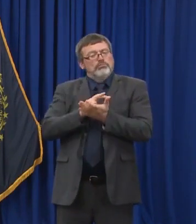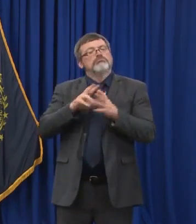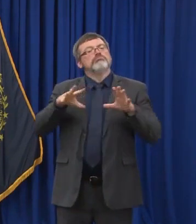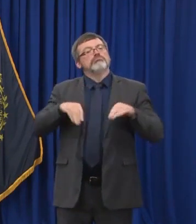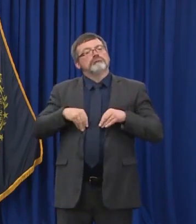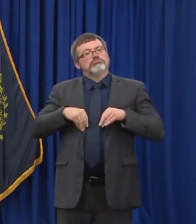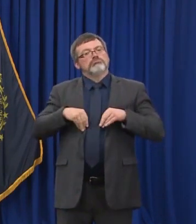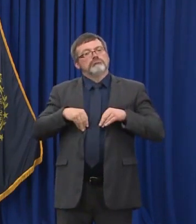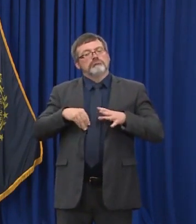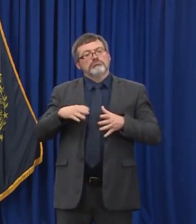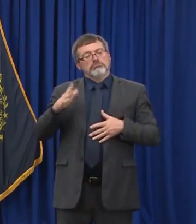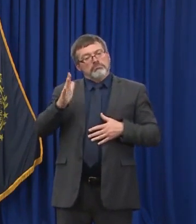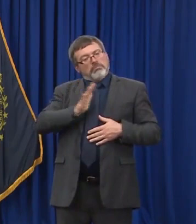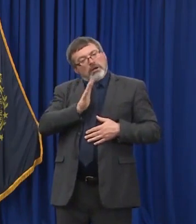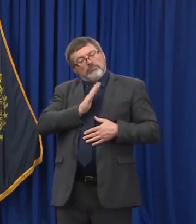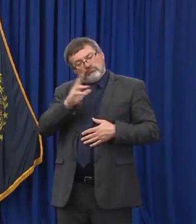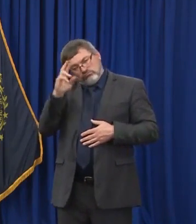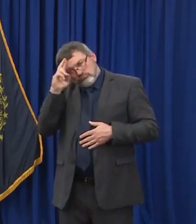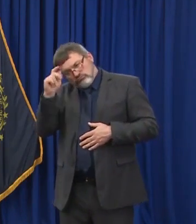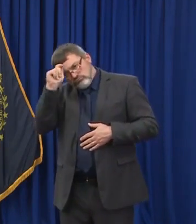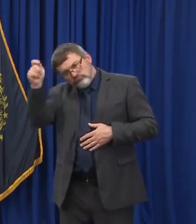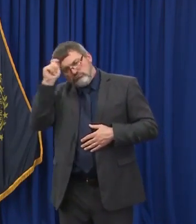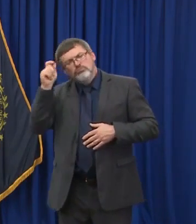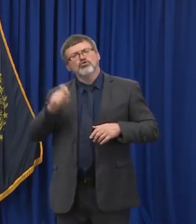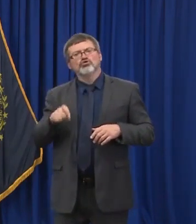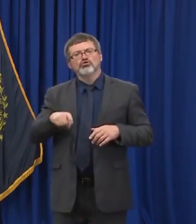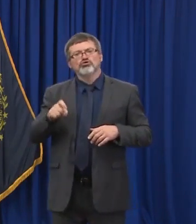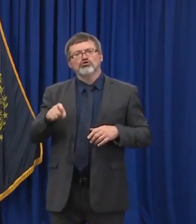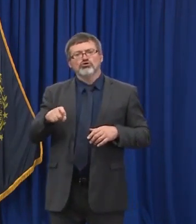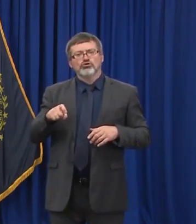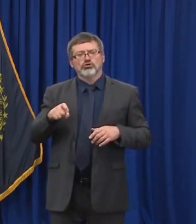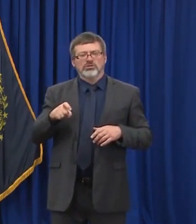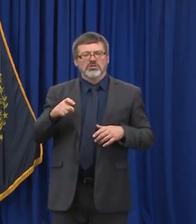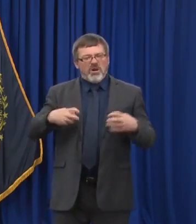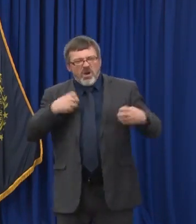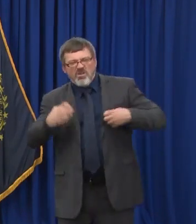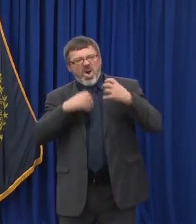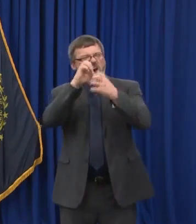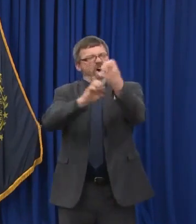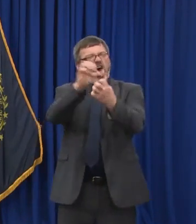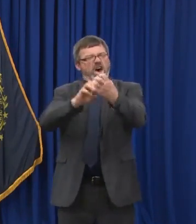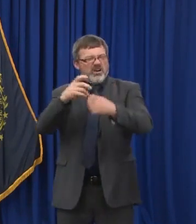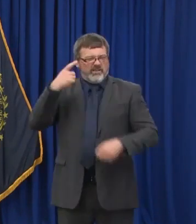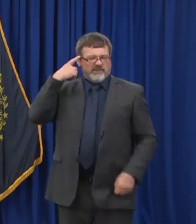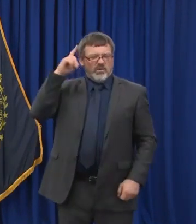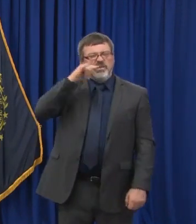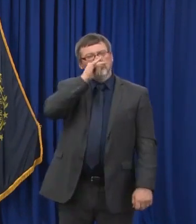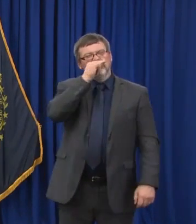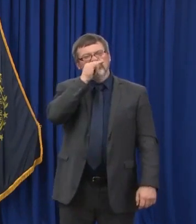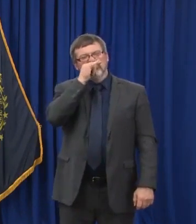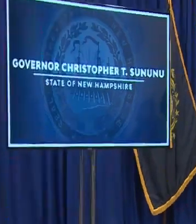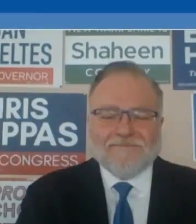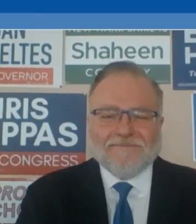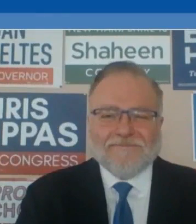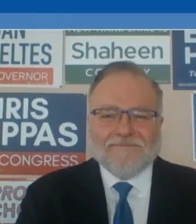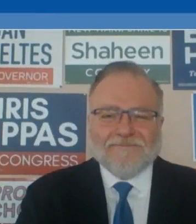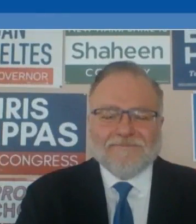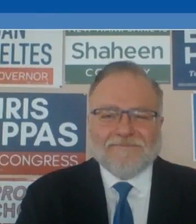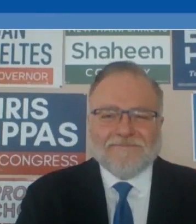OBVIOUSLY THERE’S A WINNER OF AN ELECTION AND A LOSER OF AN ELECTION, AND WHOEVER, YOU KNOW, IF A CURRENT INCUMBENT, WHETHER YOU’RE THE PRESIDENT OR ON THE PLANNING BOARD, THERE HAS TO BE